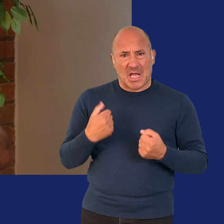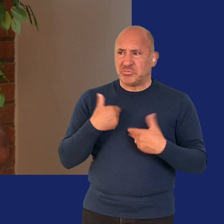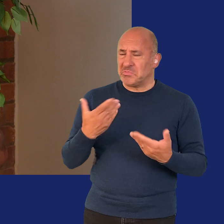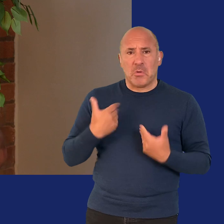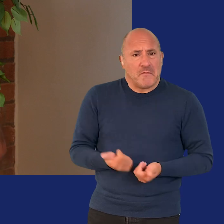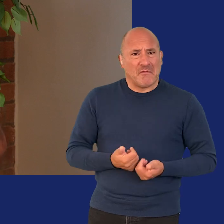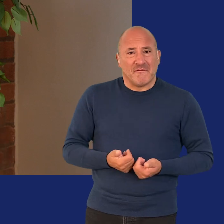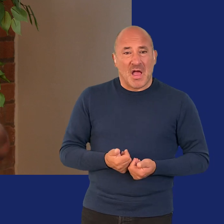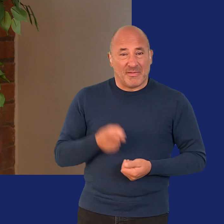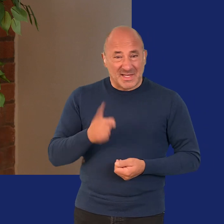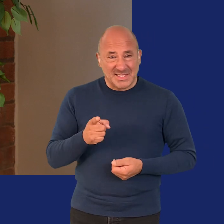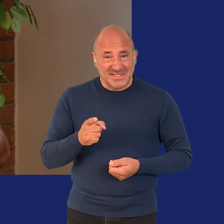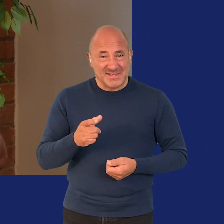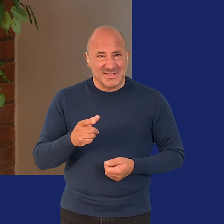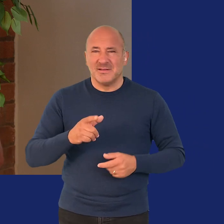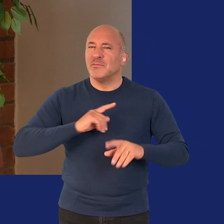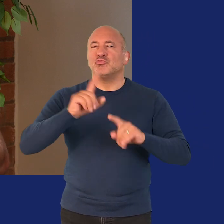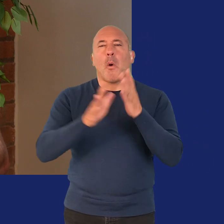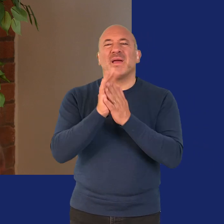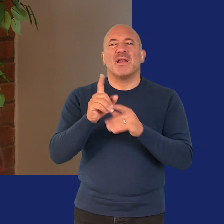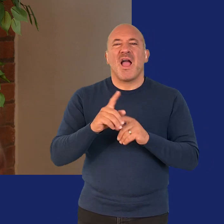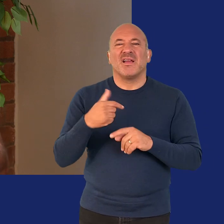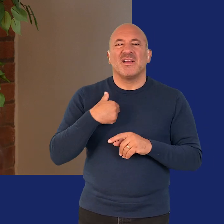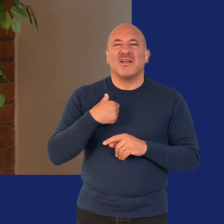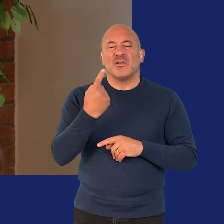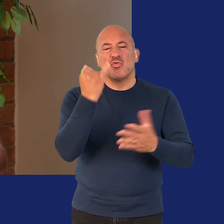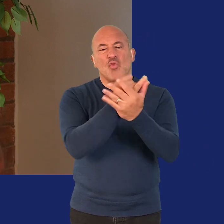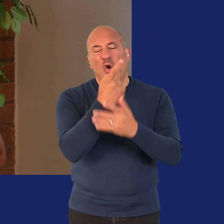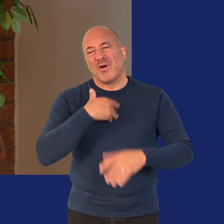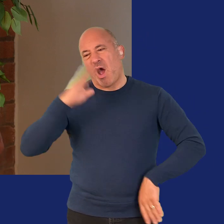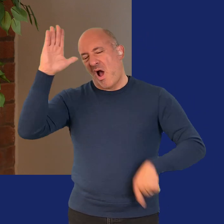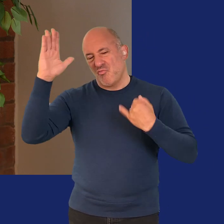saying, 'hands up who's done this wrong'.